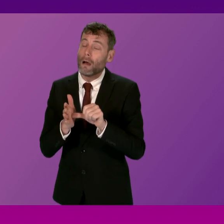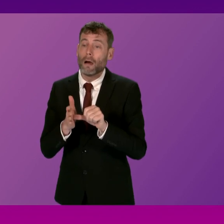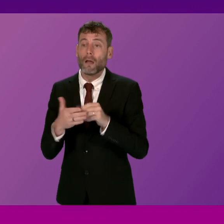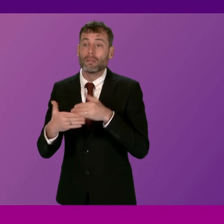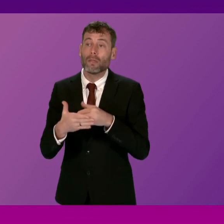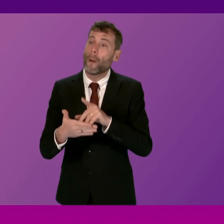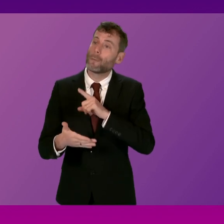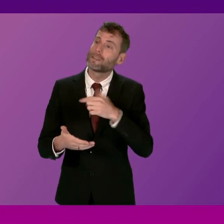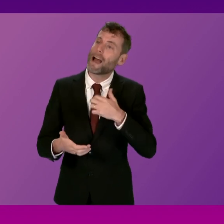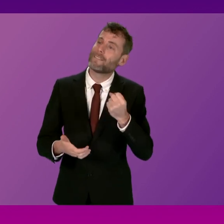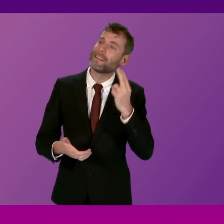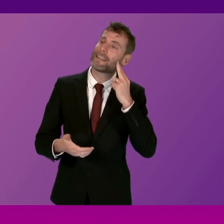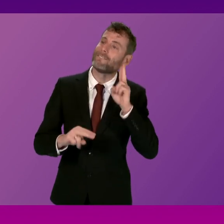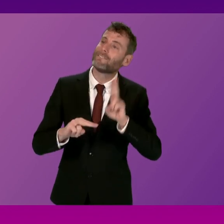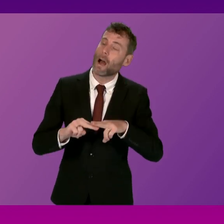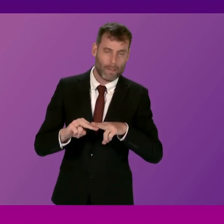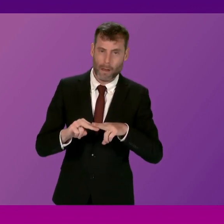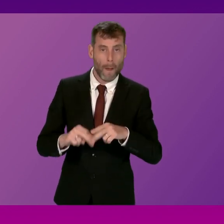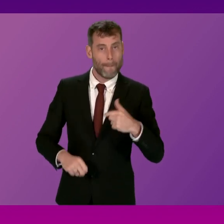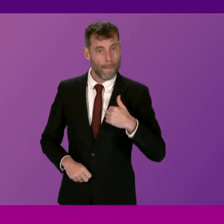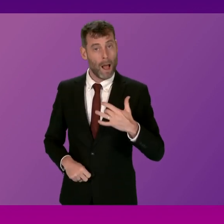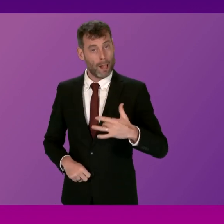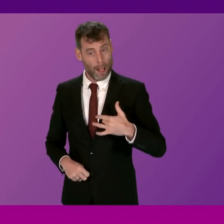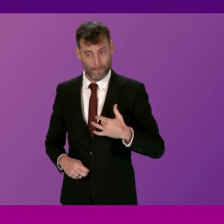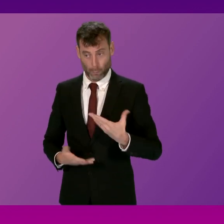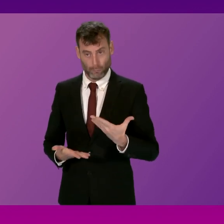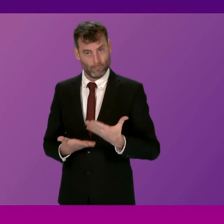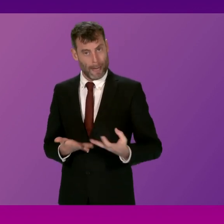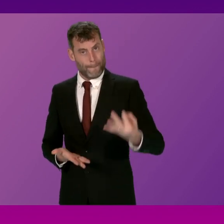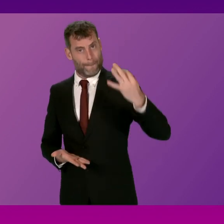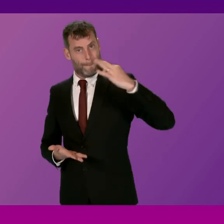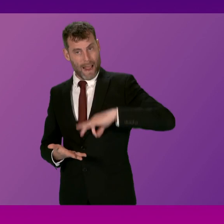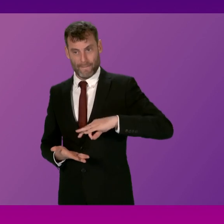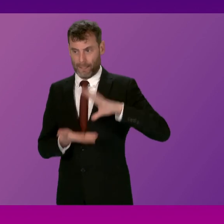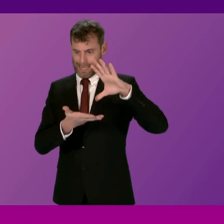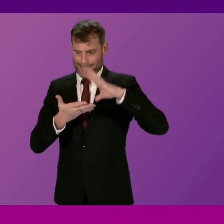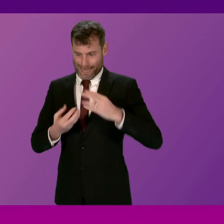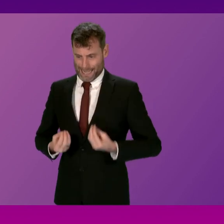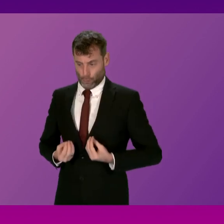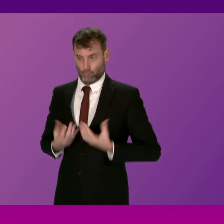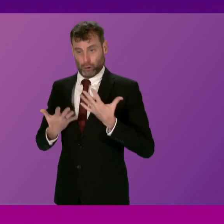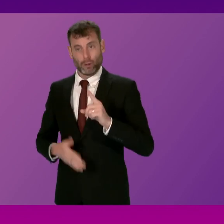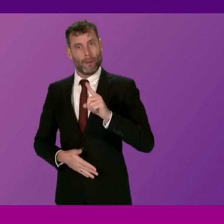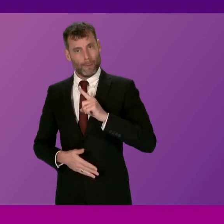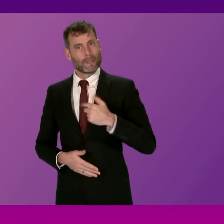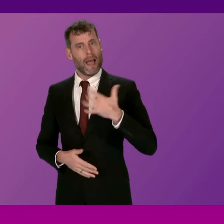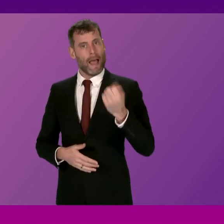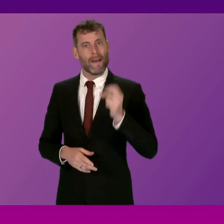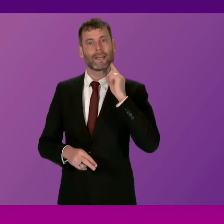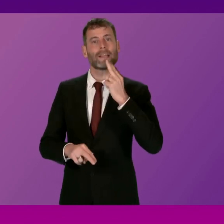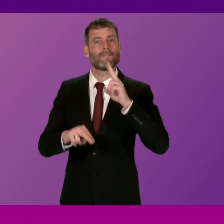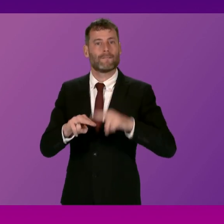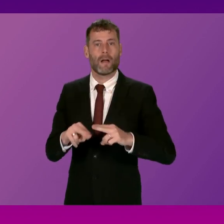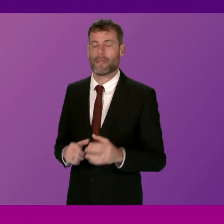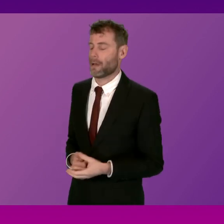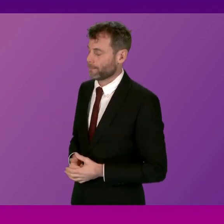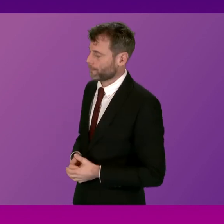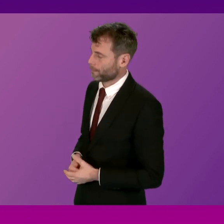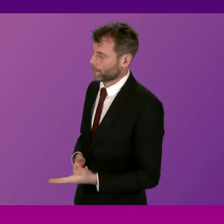I hope that others across Scotland and beyond can feel that enrichment, too.